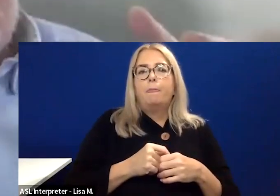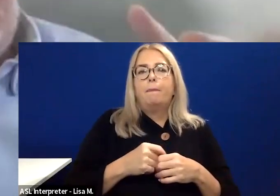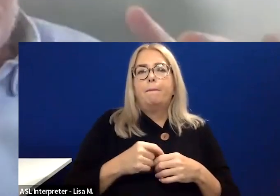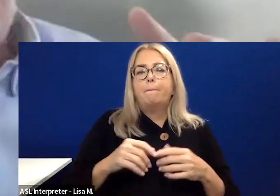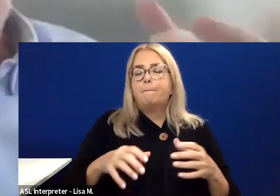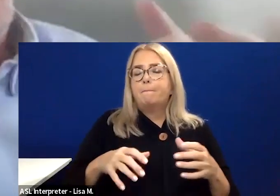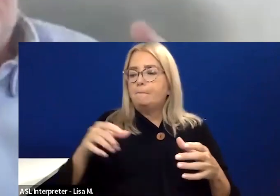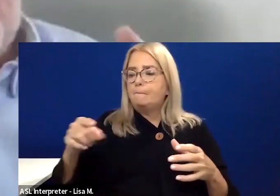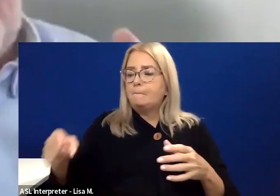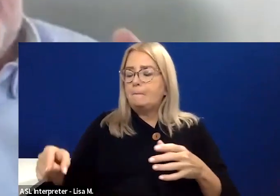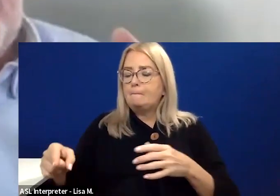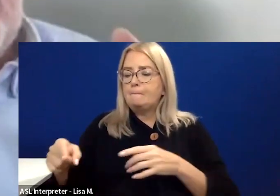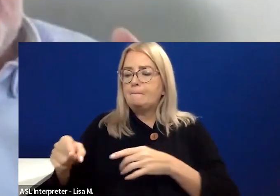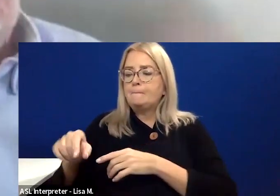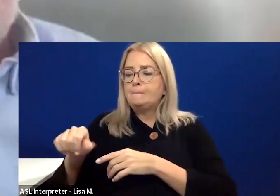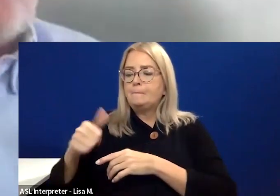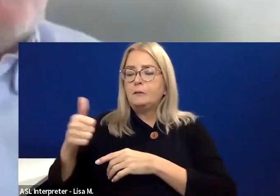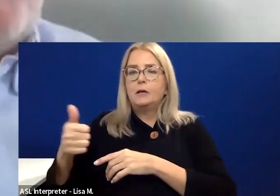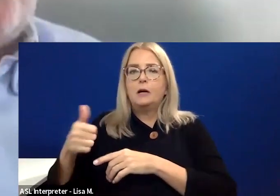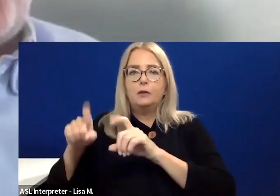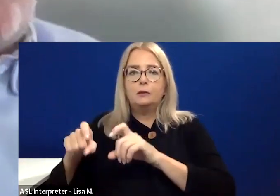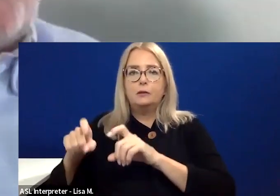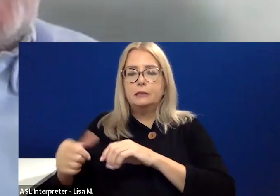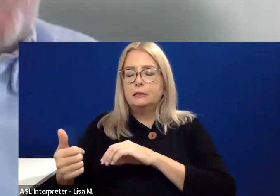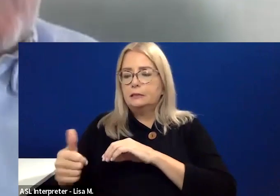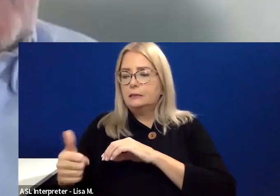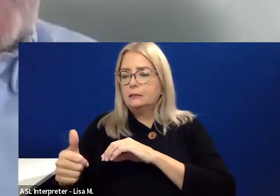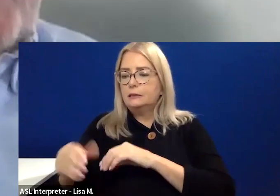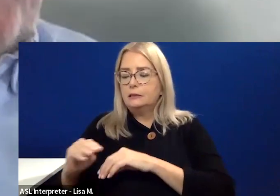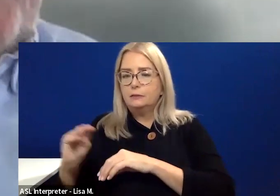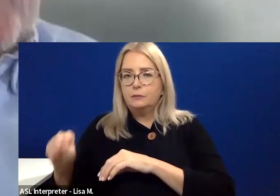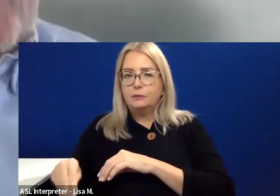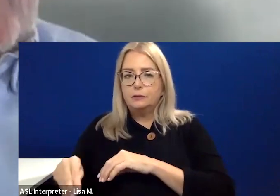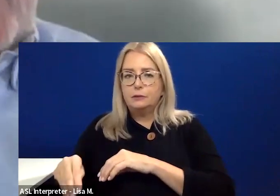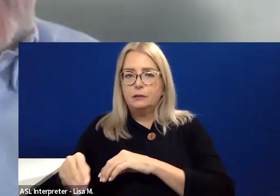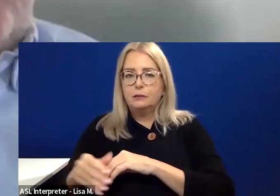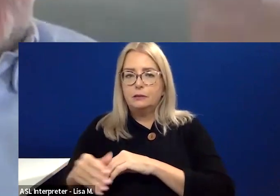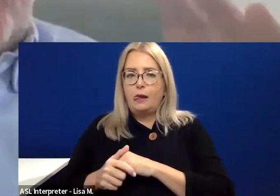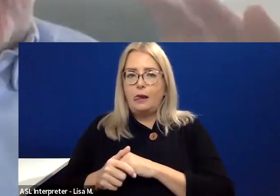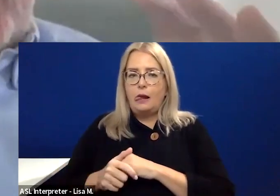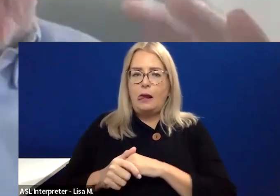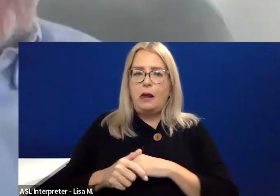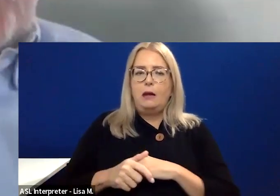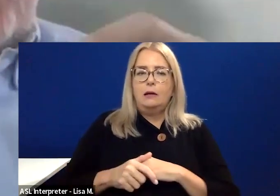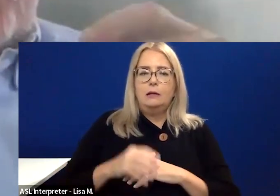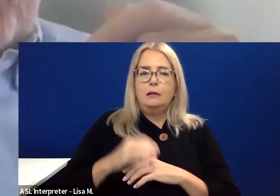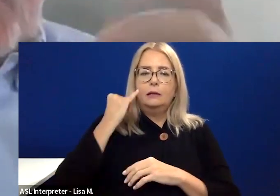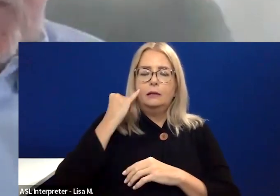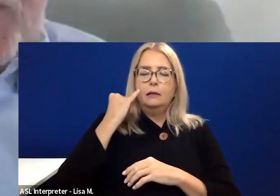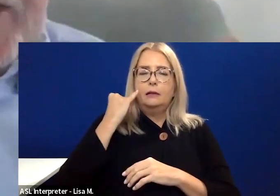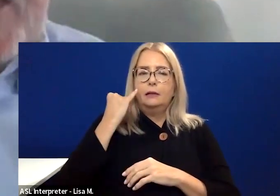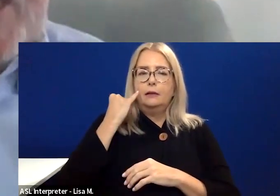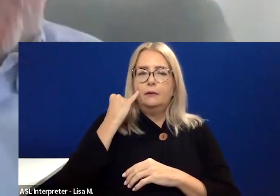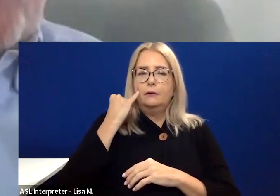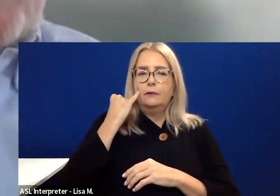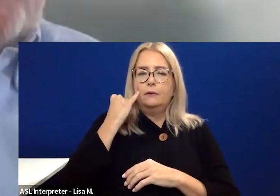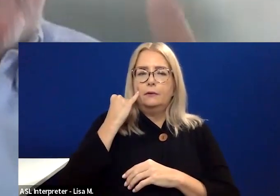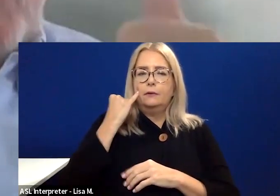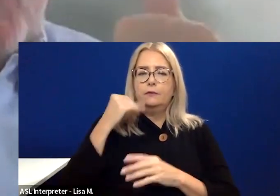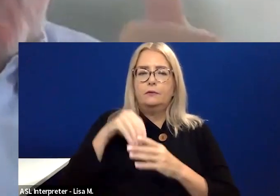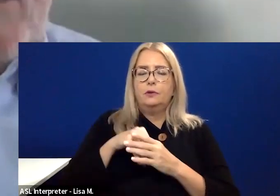other tests so forth it was only 43 percent that if you're that if you're in the 10 percentile or